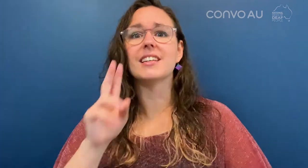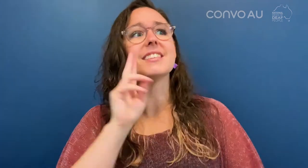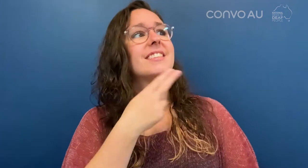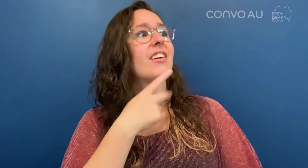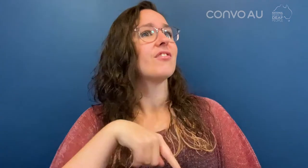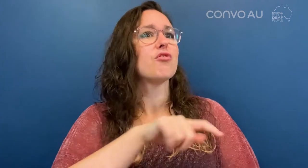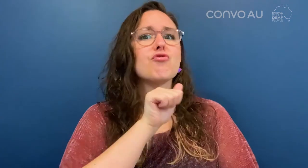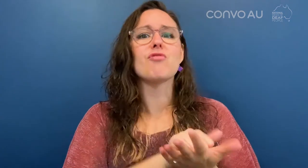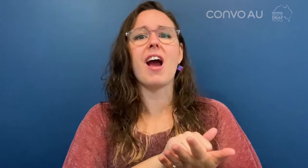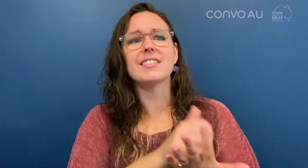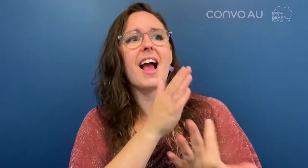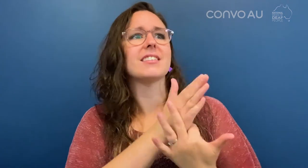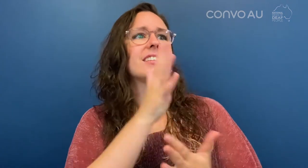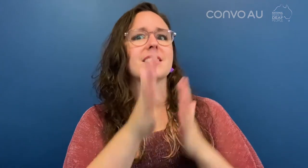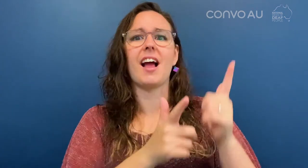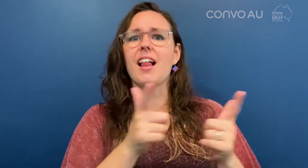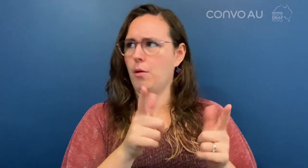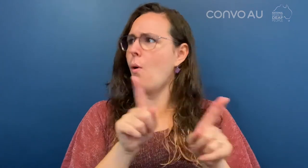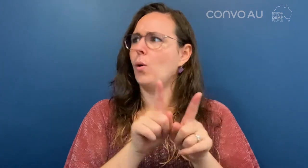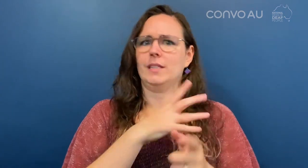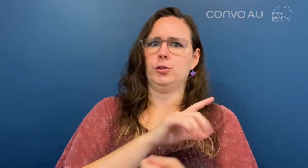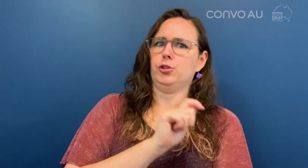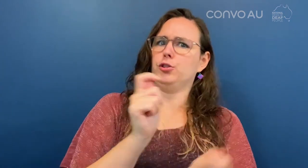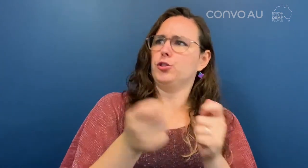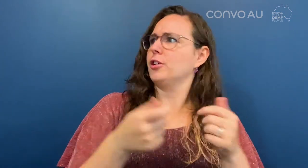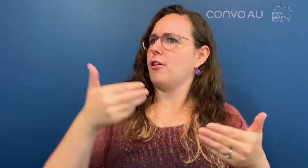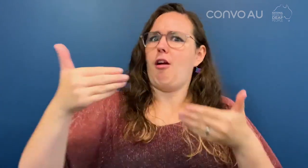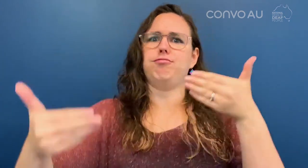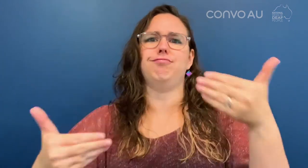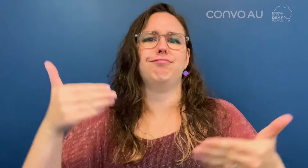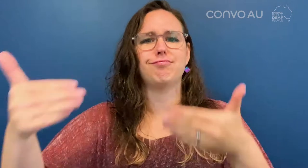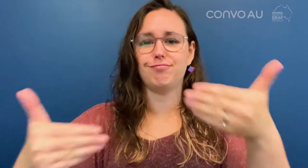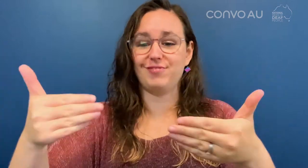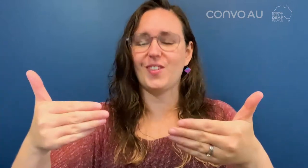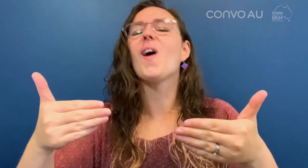Deaf rights and access to language should be advancing in step with these changes.